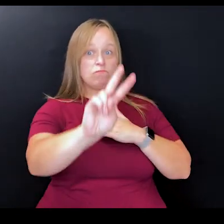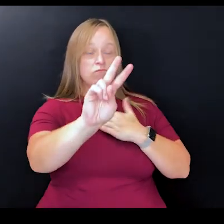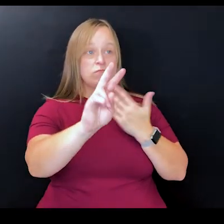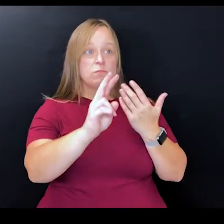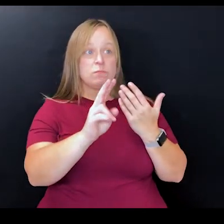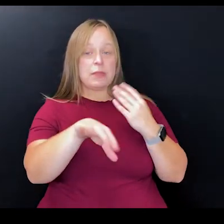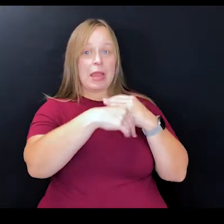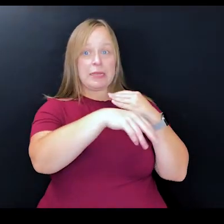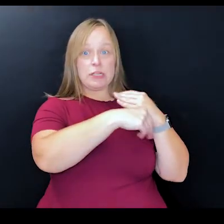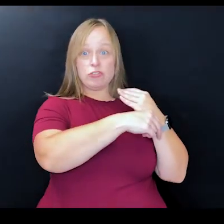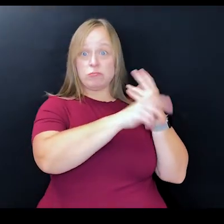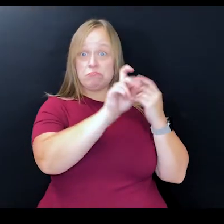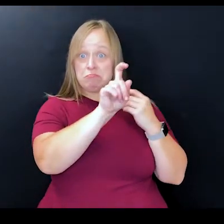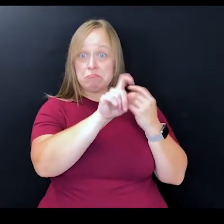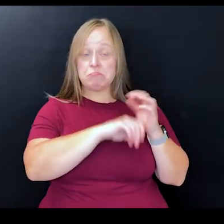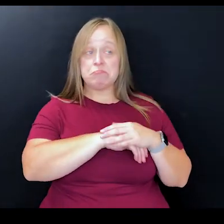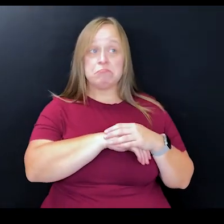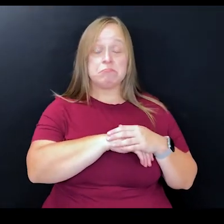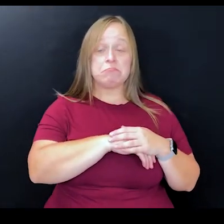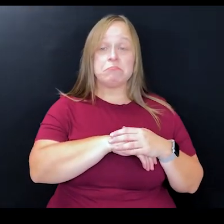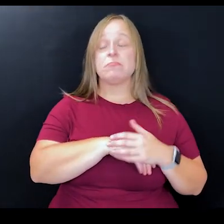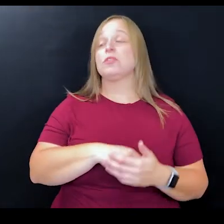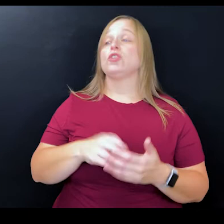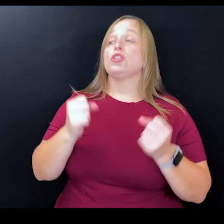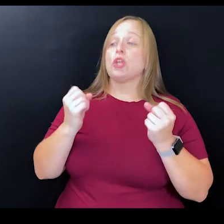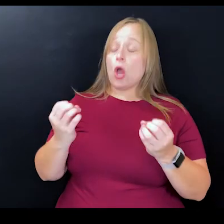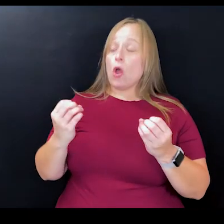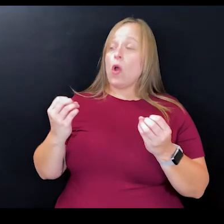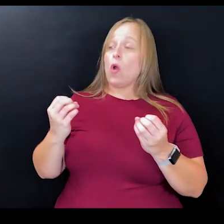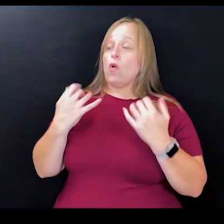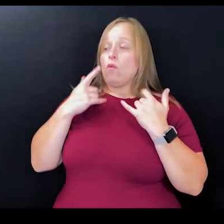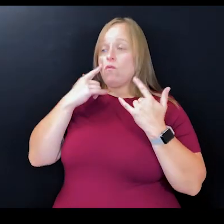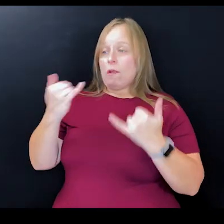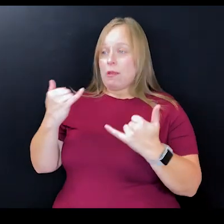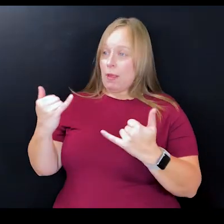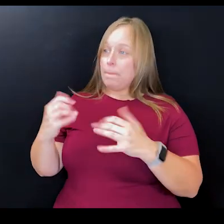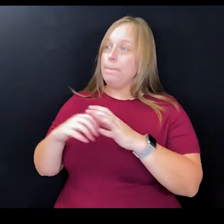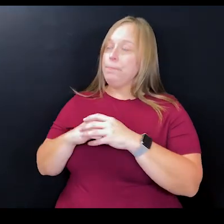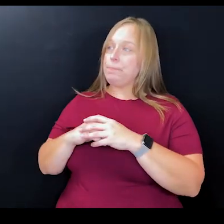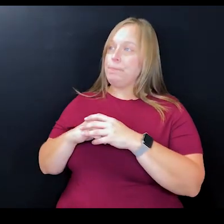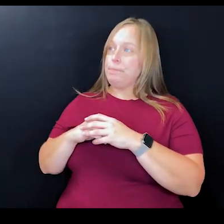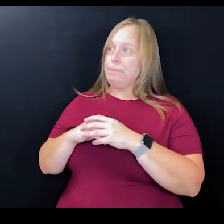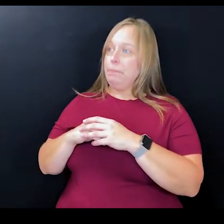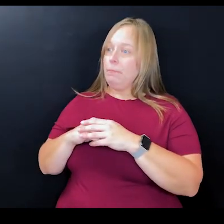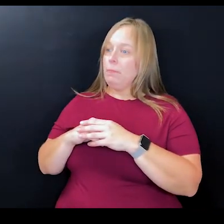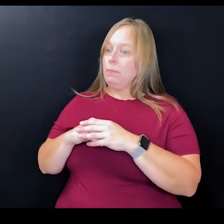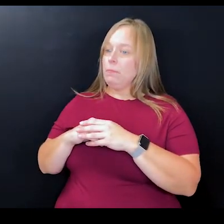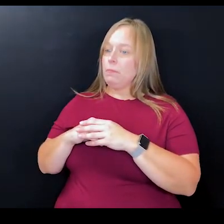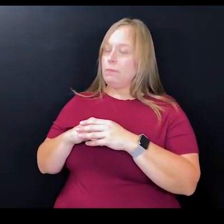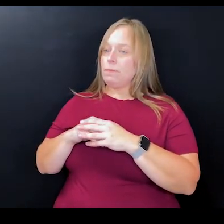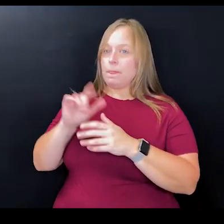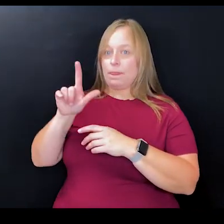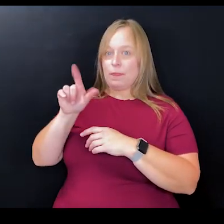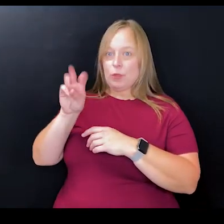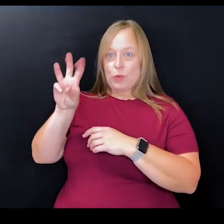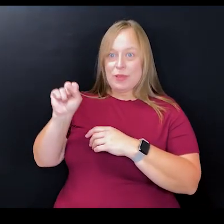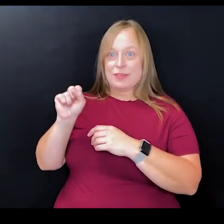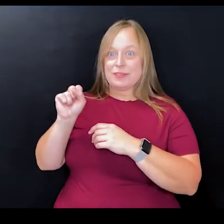edition to be released? So, right now, through Lewis' substantial